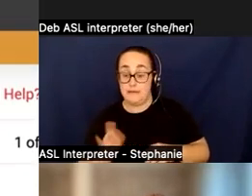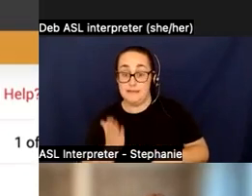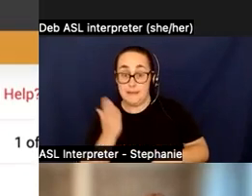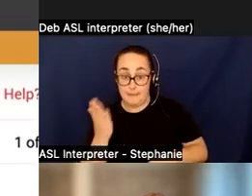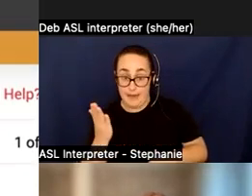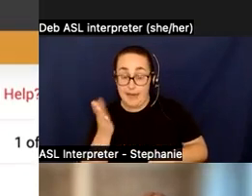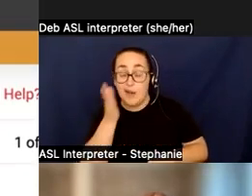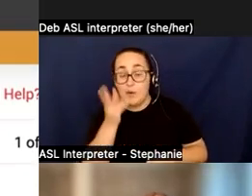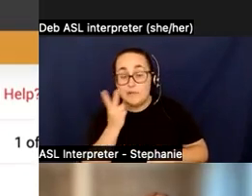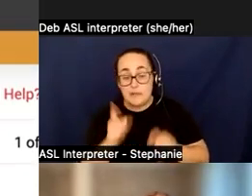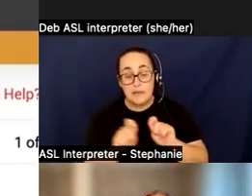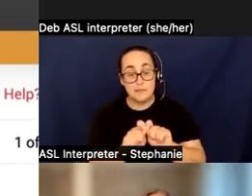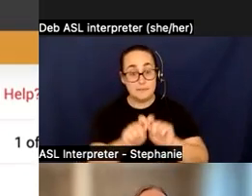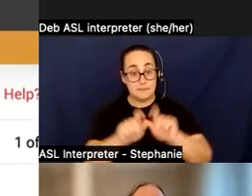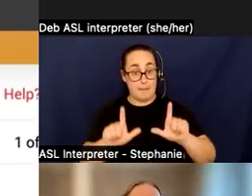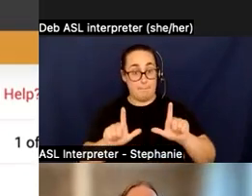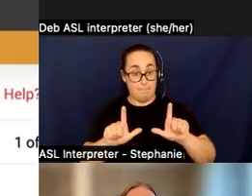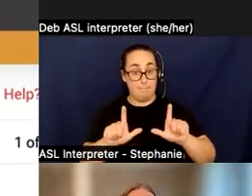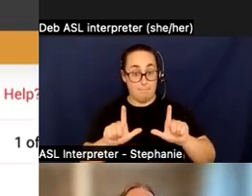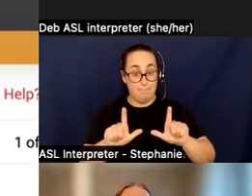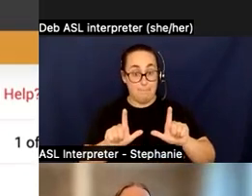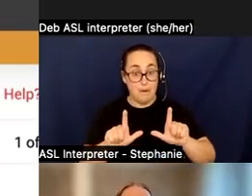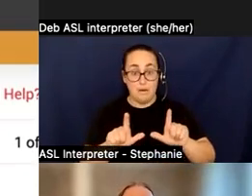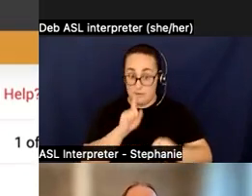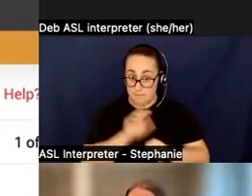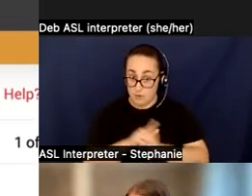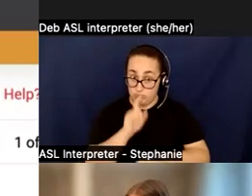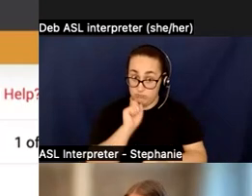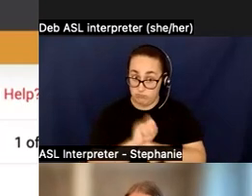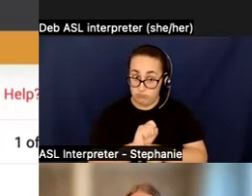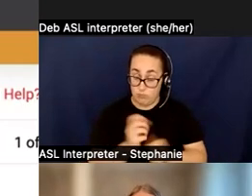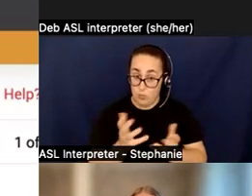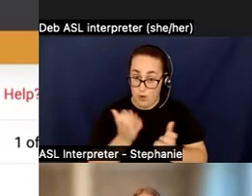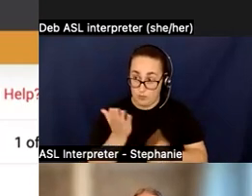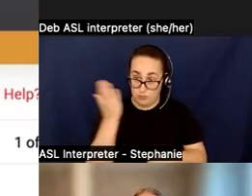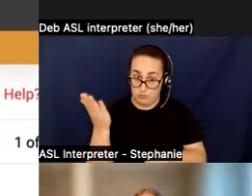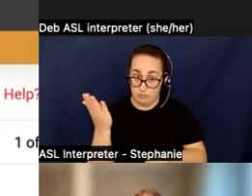window will show up. Just confirming that you would like to submit your application,